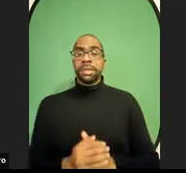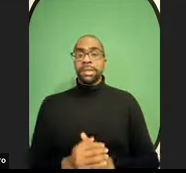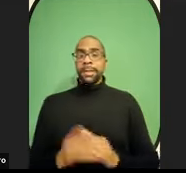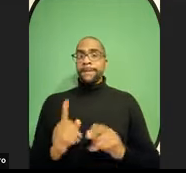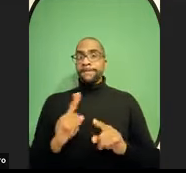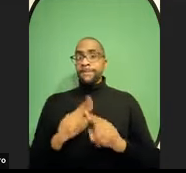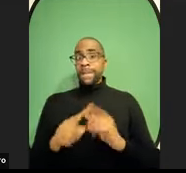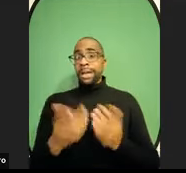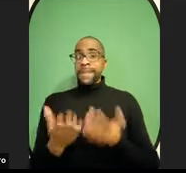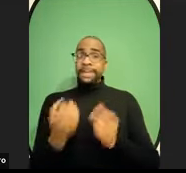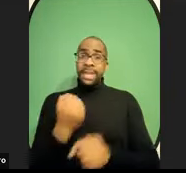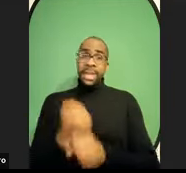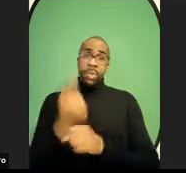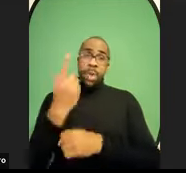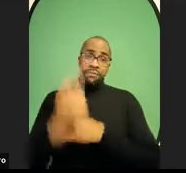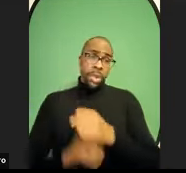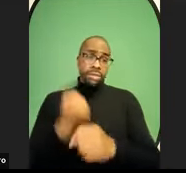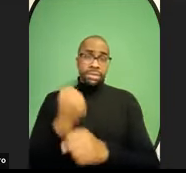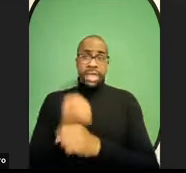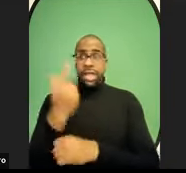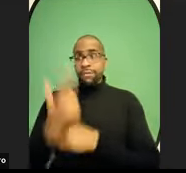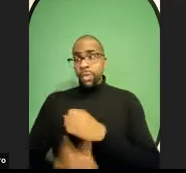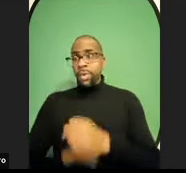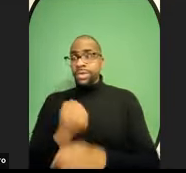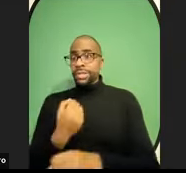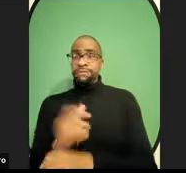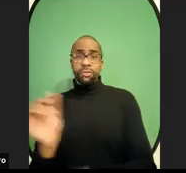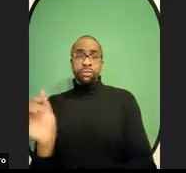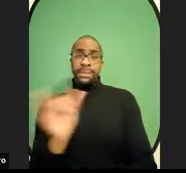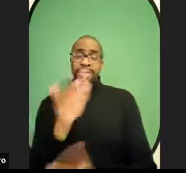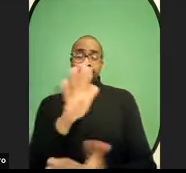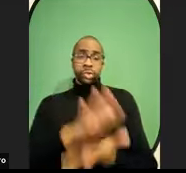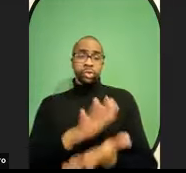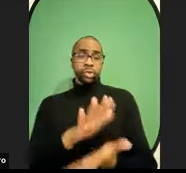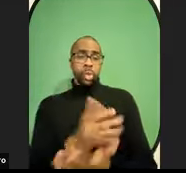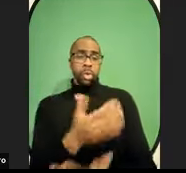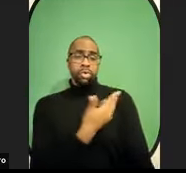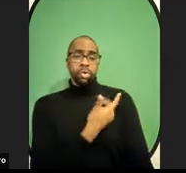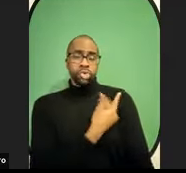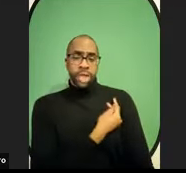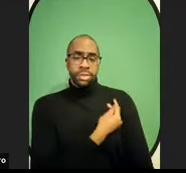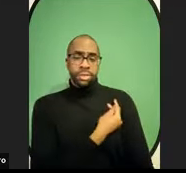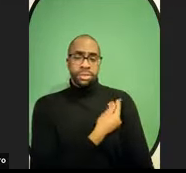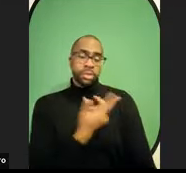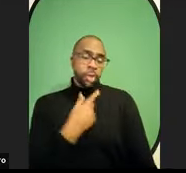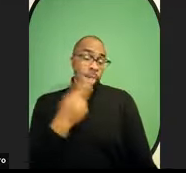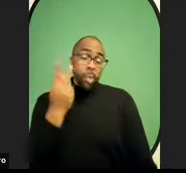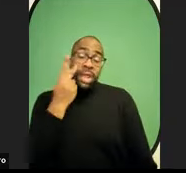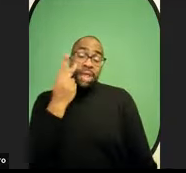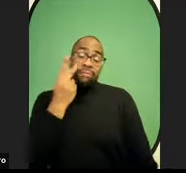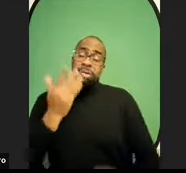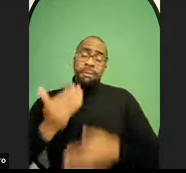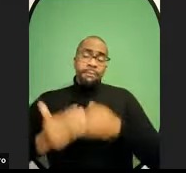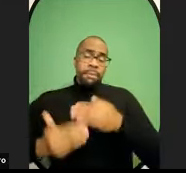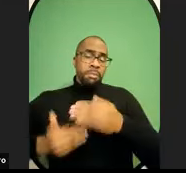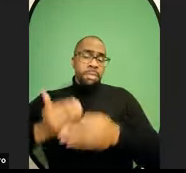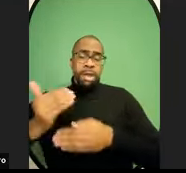be enough. or it may be that you're it may be that unity every year. ar so it'll be like another food ar so it'll be like another flu shot or something along those ose lines. so we'll have to see how